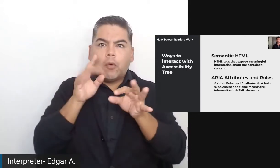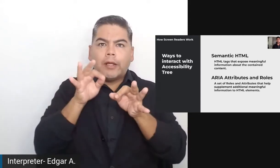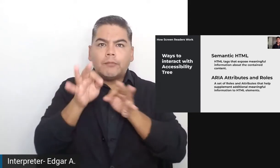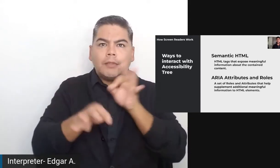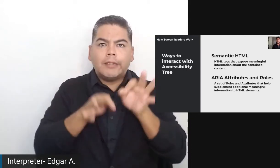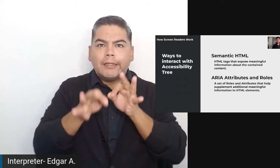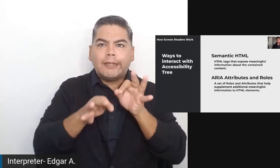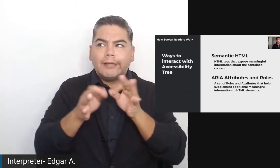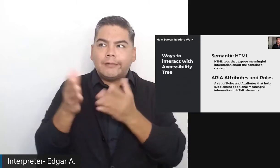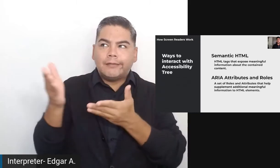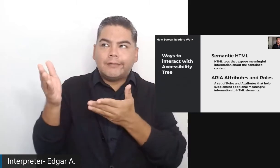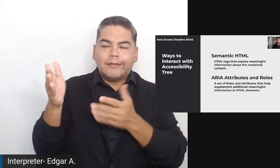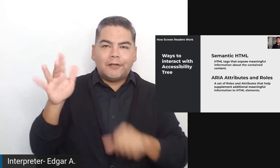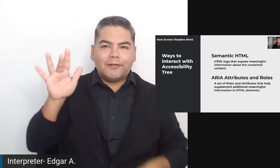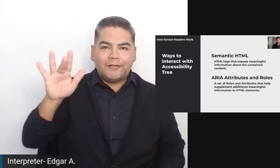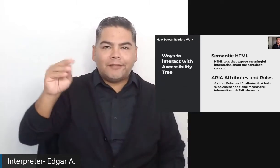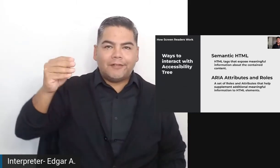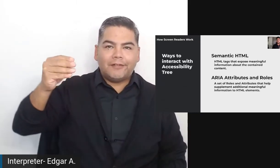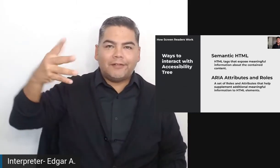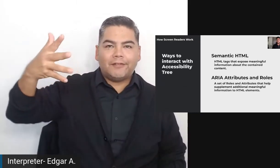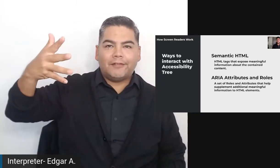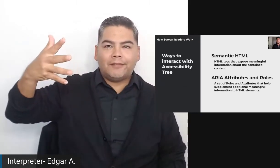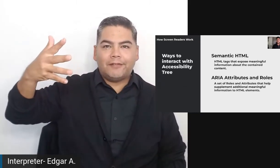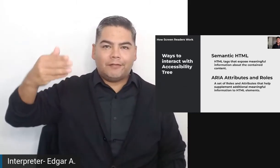of the application currently or the drop-down menu currently?